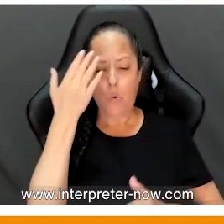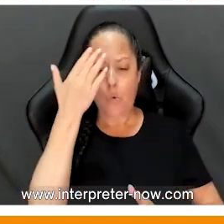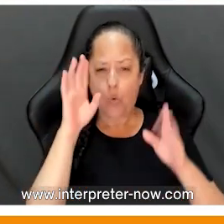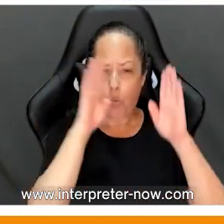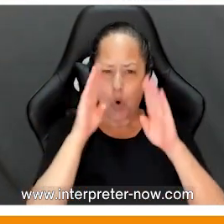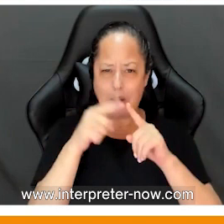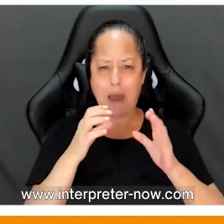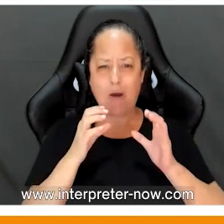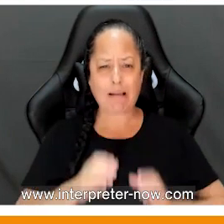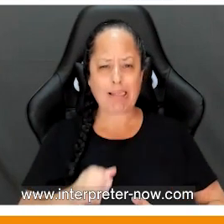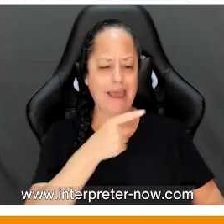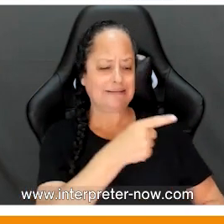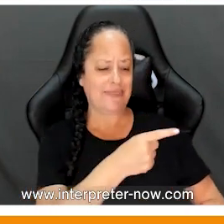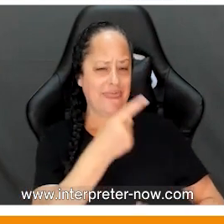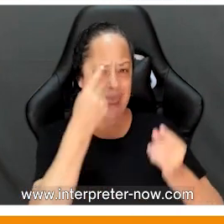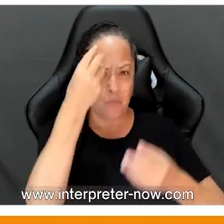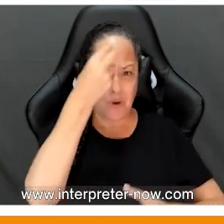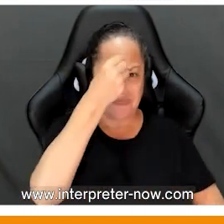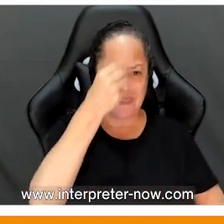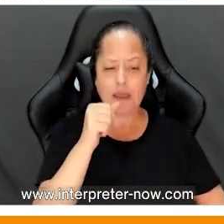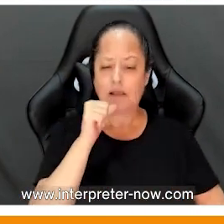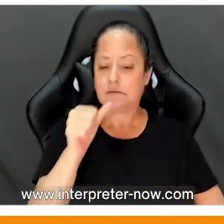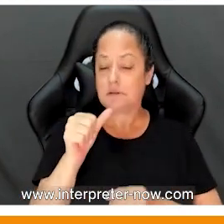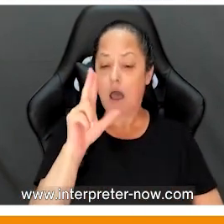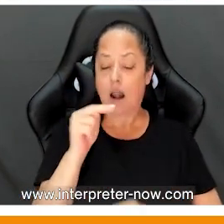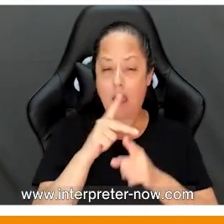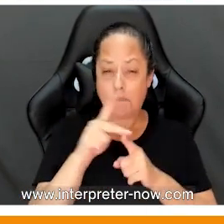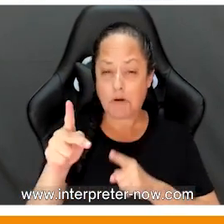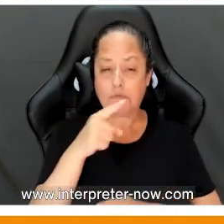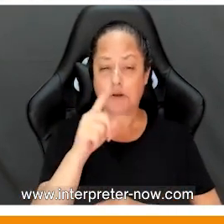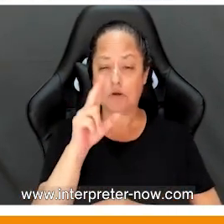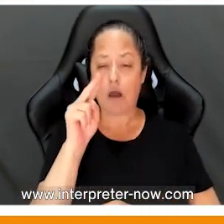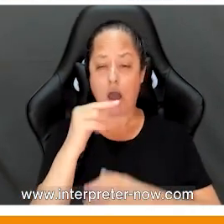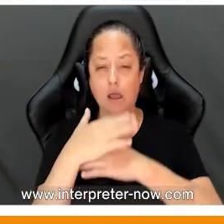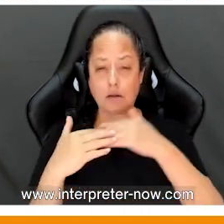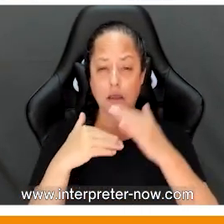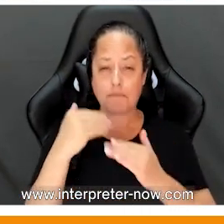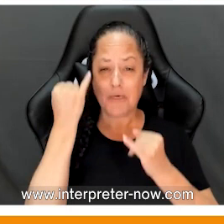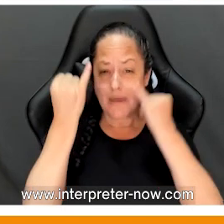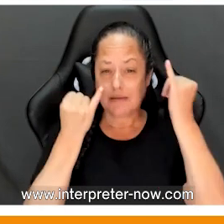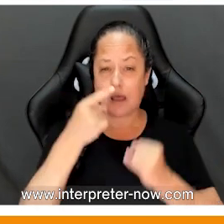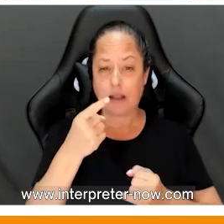I'm worried about my clients or what they would think." Okay, so in that case, you're not saying it's unprofessional, what you're saying is that